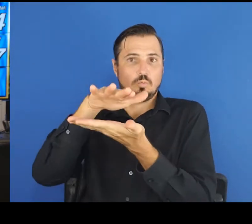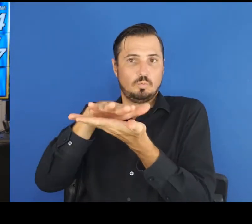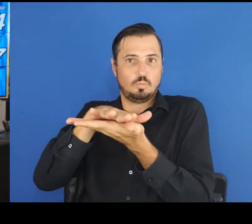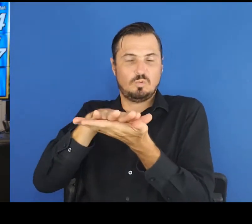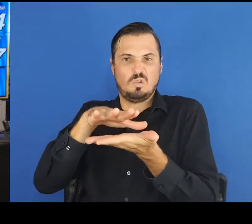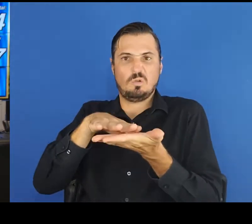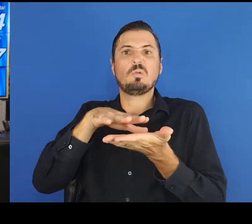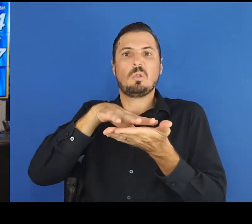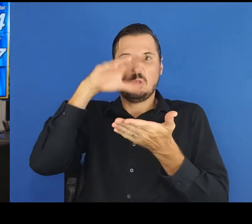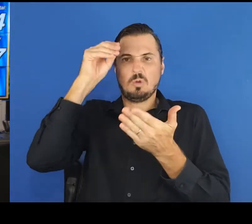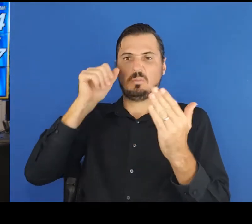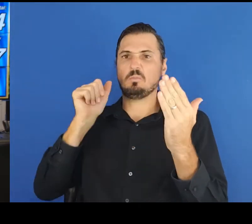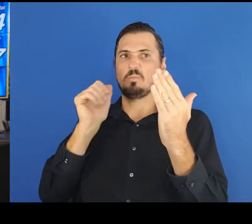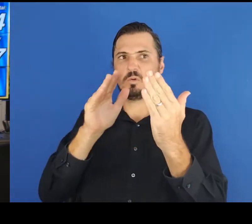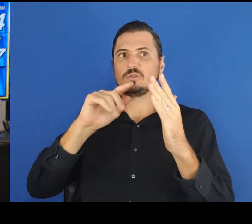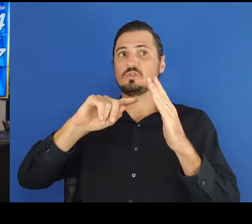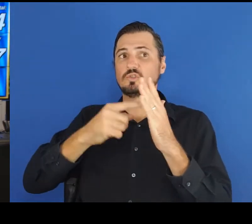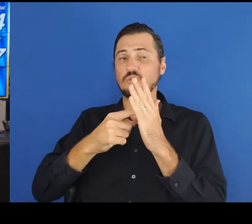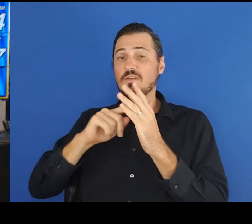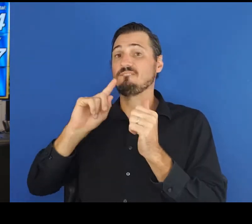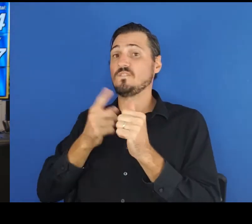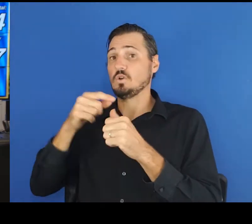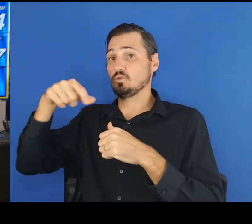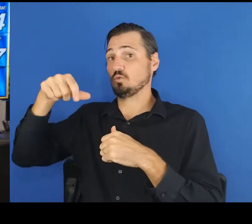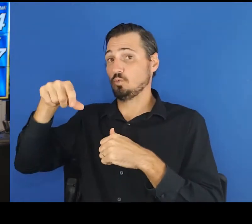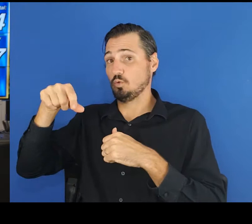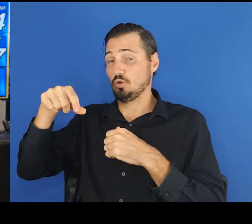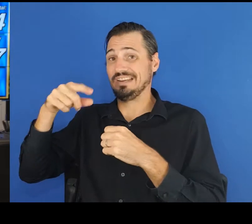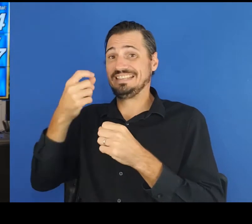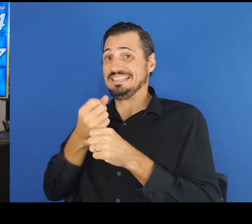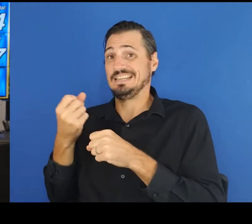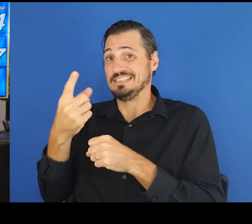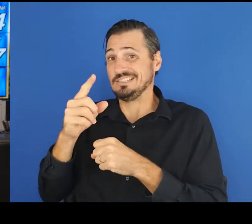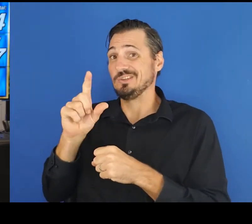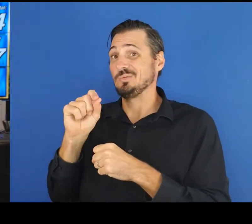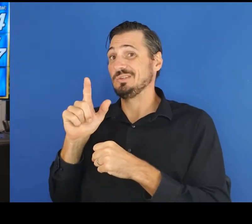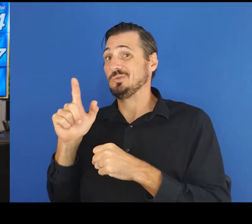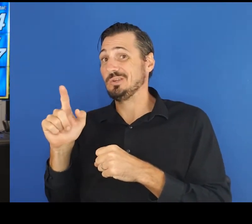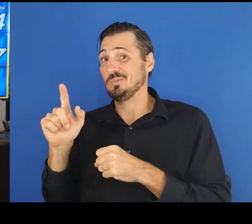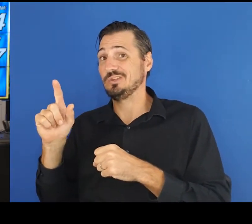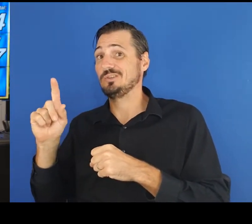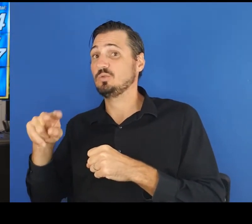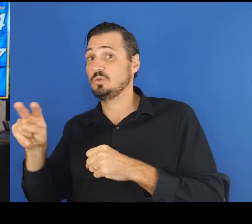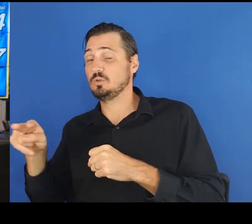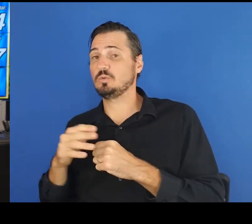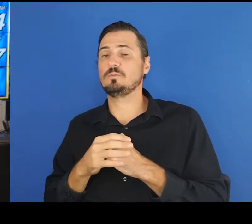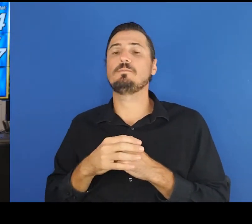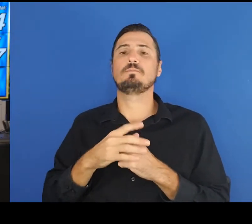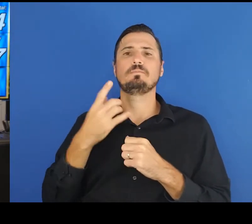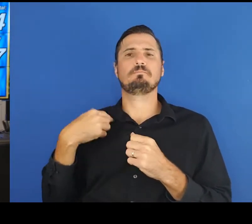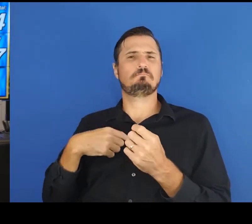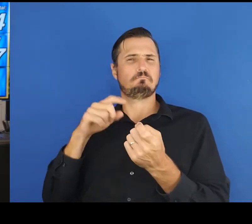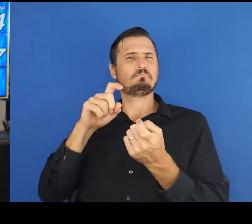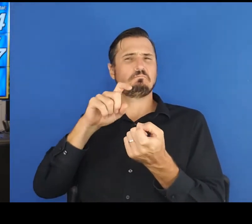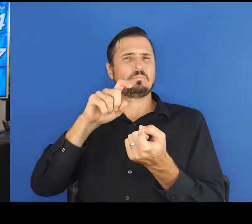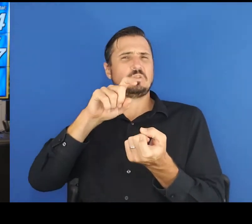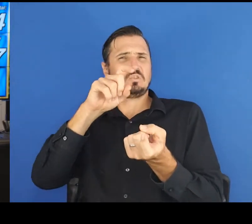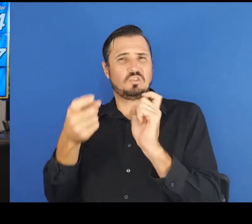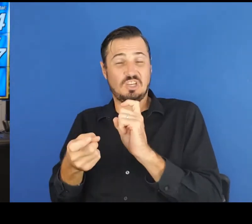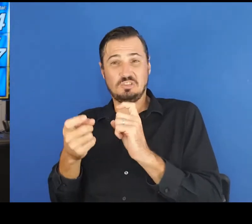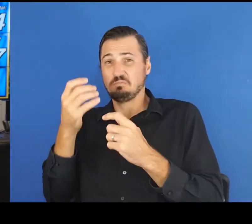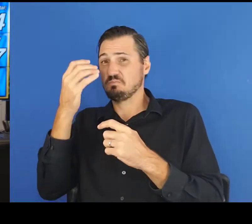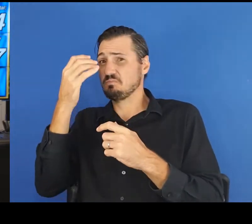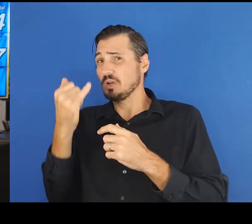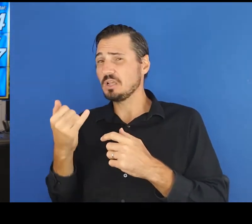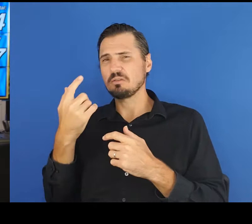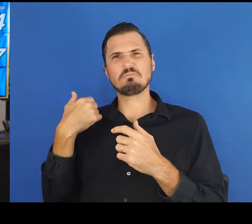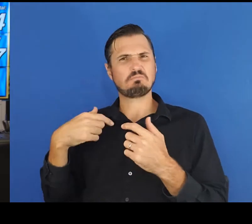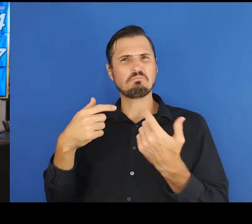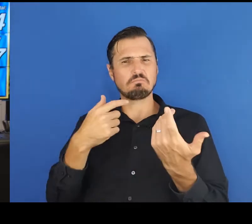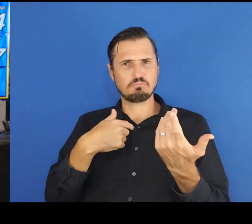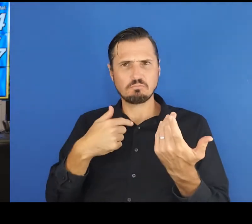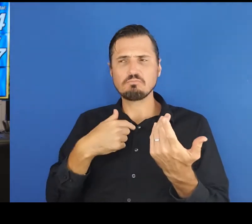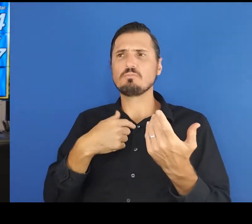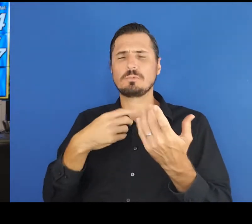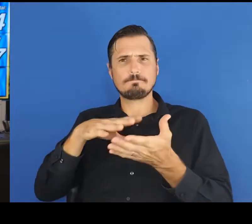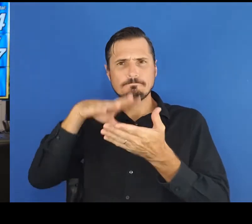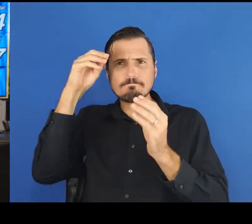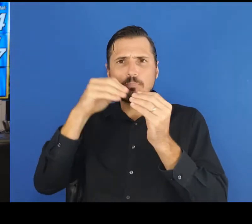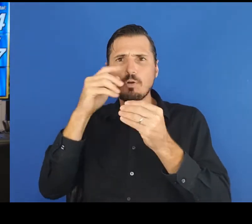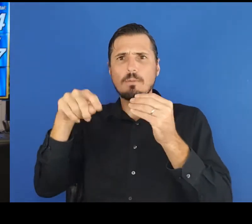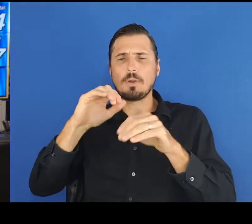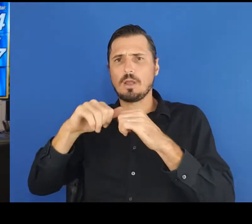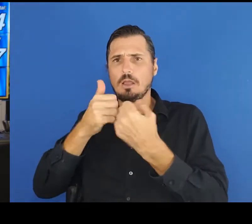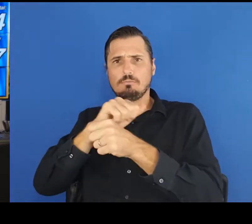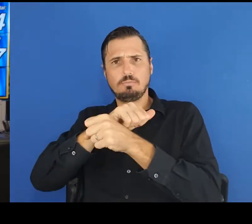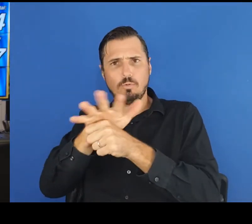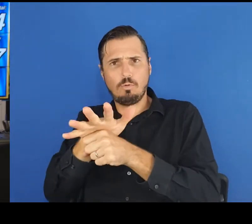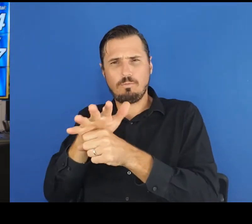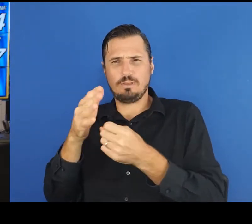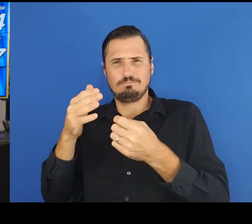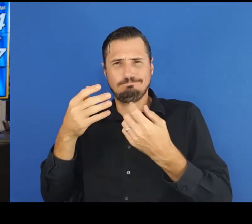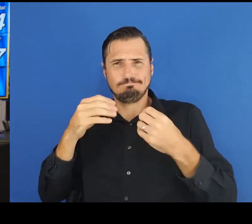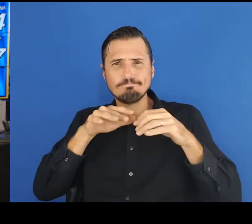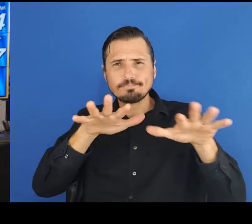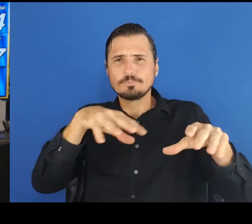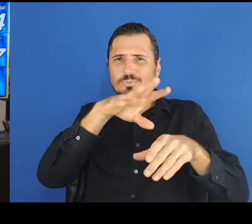starting first quarter school year 2021-2022. We are making these changes as a response to our current understanding of the pandemic in schools, as well as the current CDC and DOH